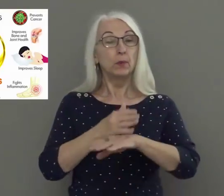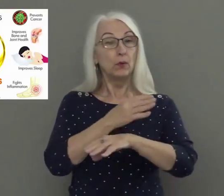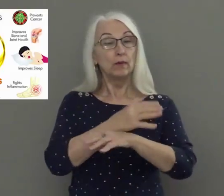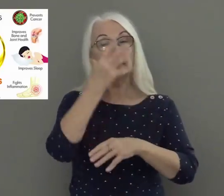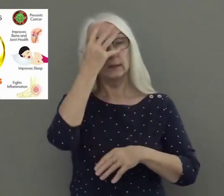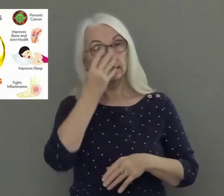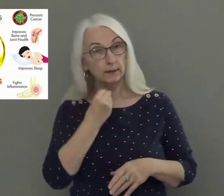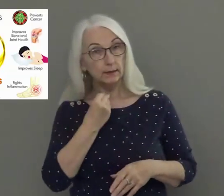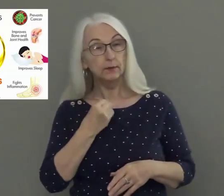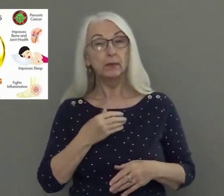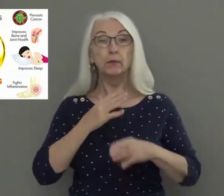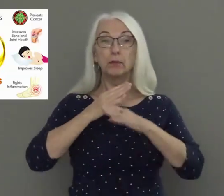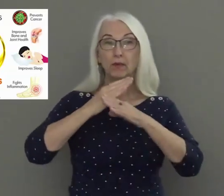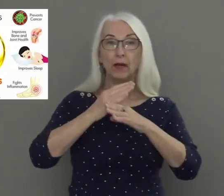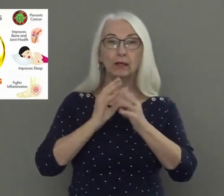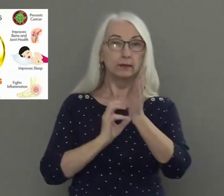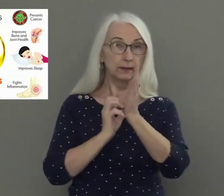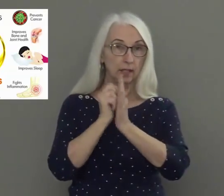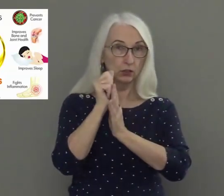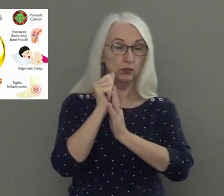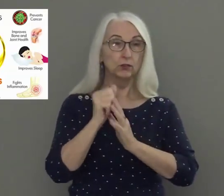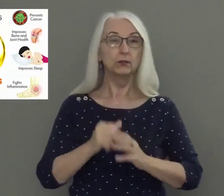> Improve sleep > Prevents cancer